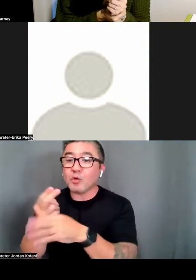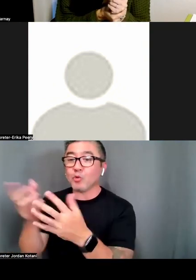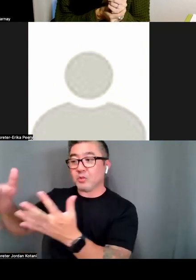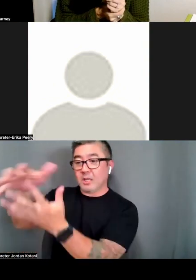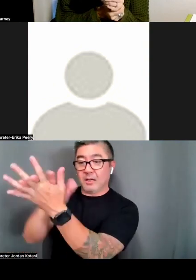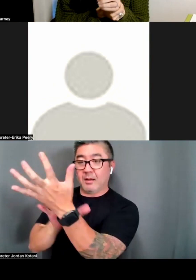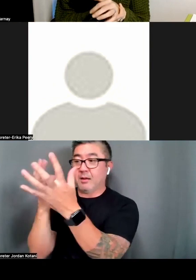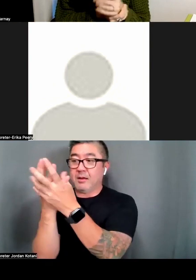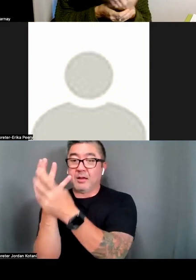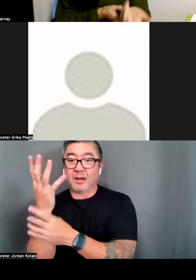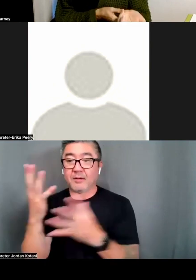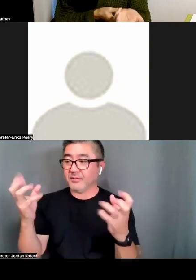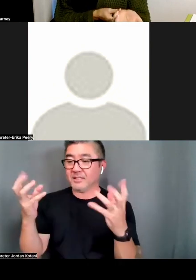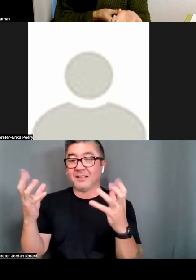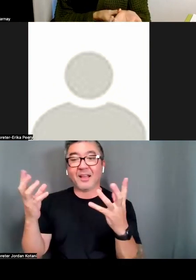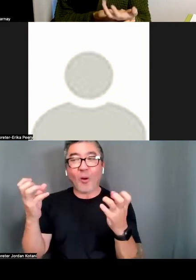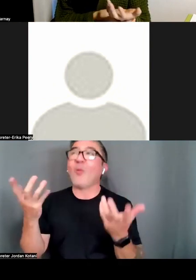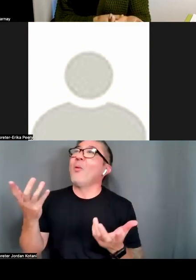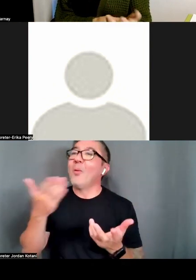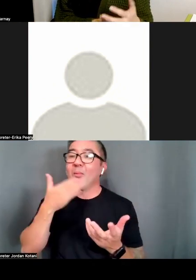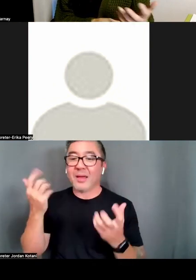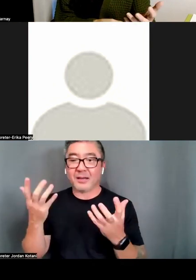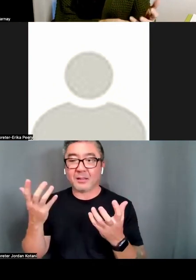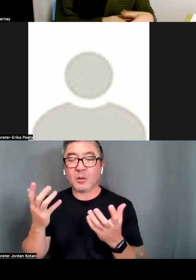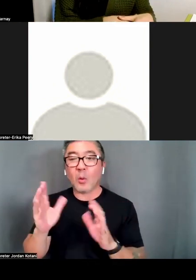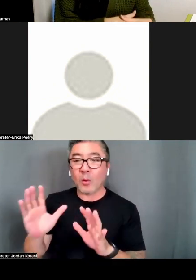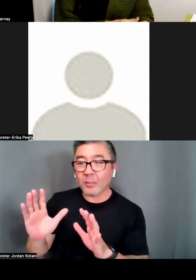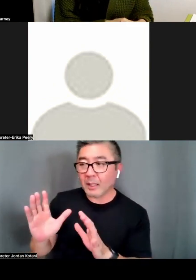to help with that. Warning people, warning children, warning individuals ahead of time